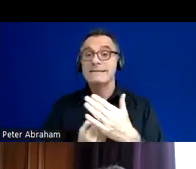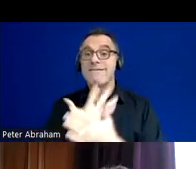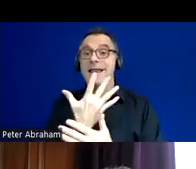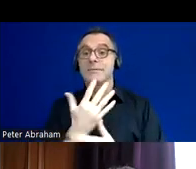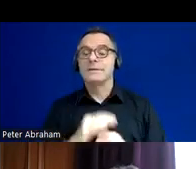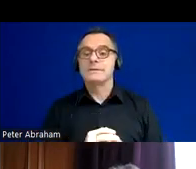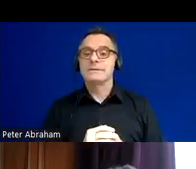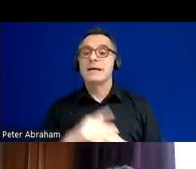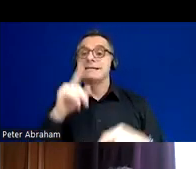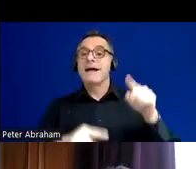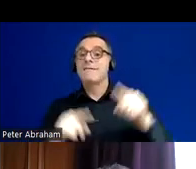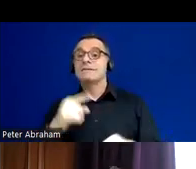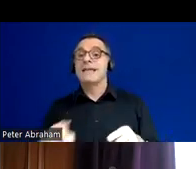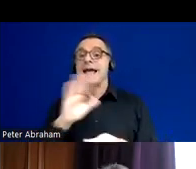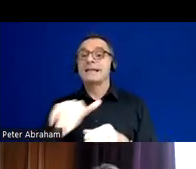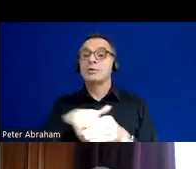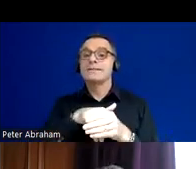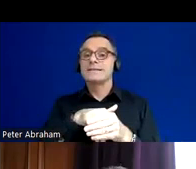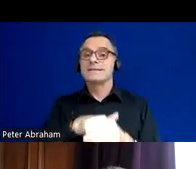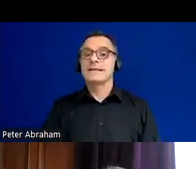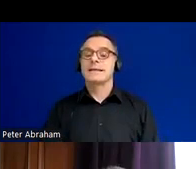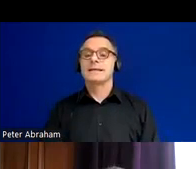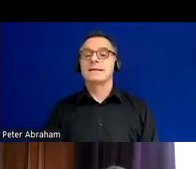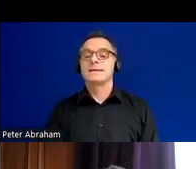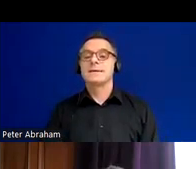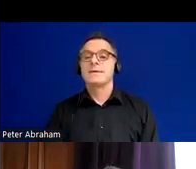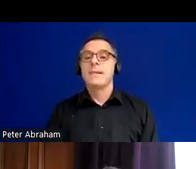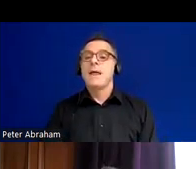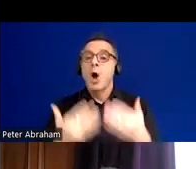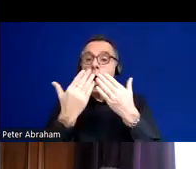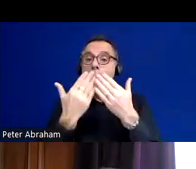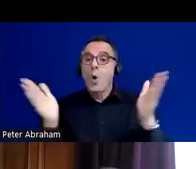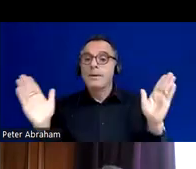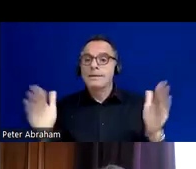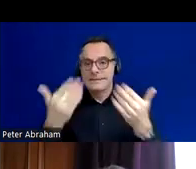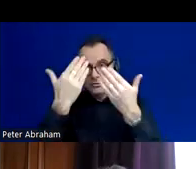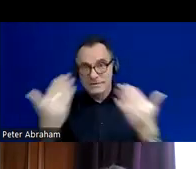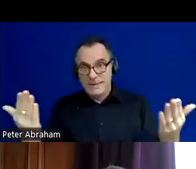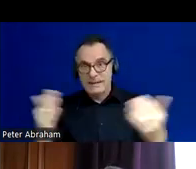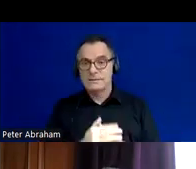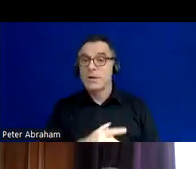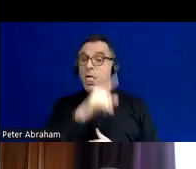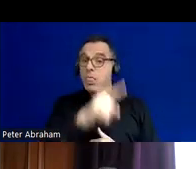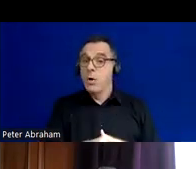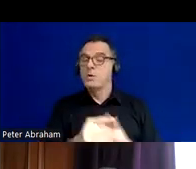Diversity and Inclusivity, and Openness and Respect. These are the values that govern all